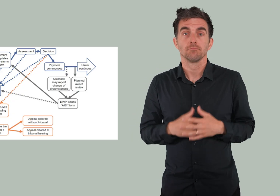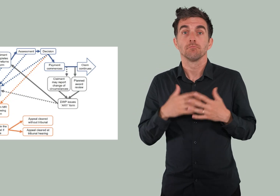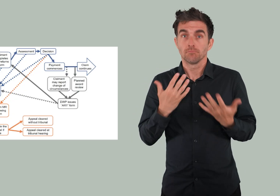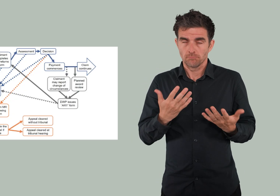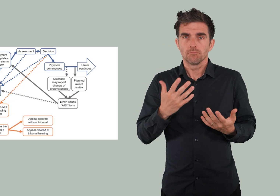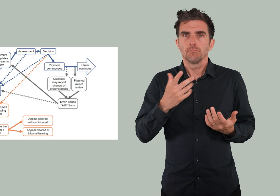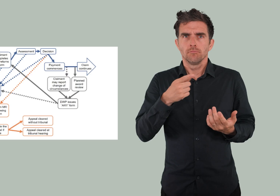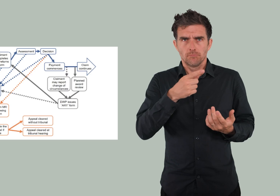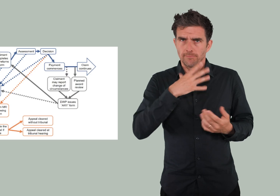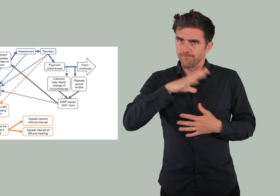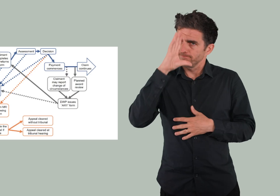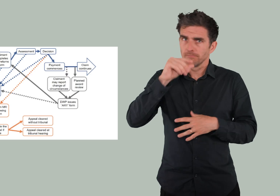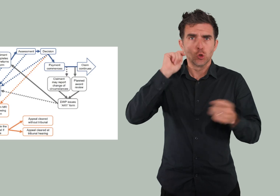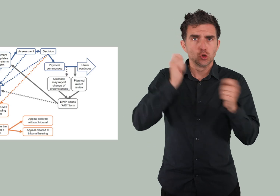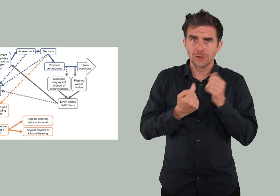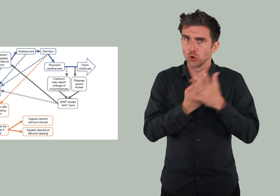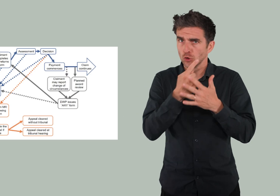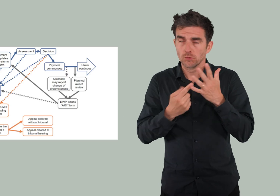9. In the case of a reported change of circumstance